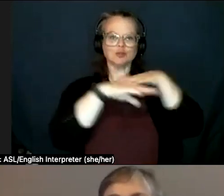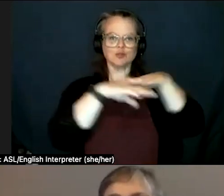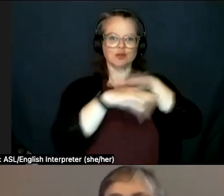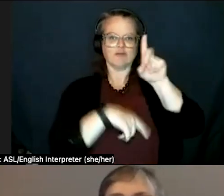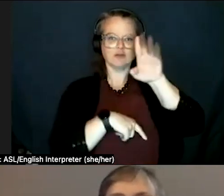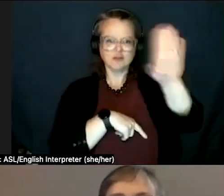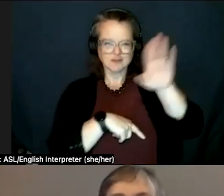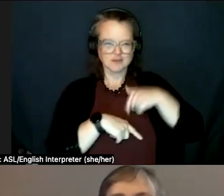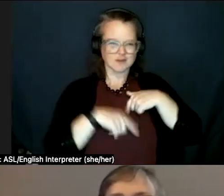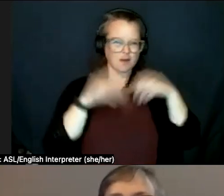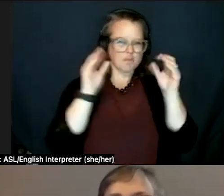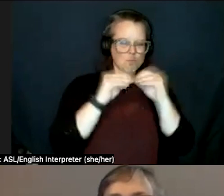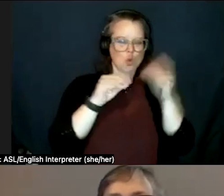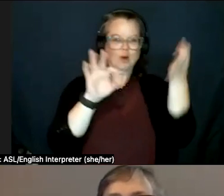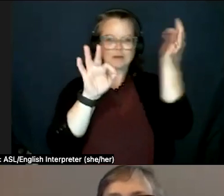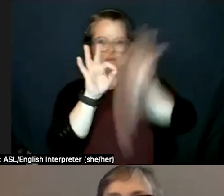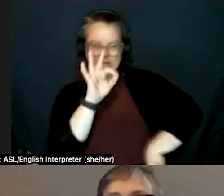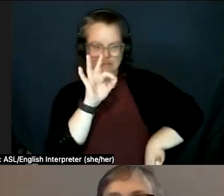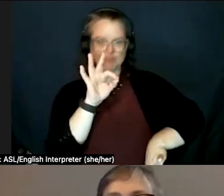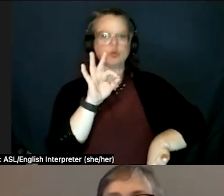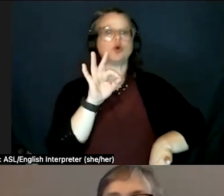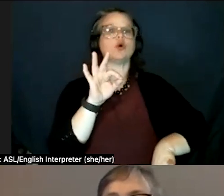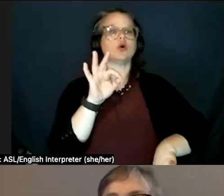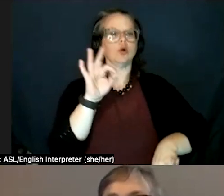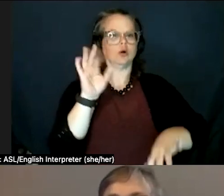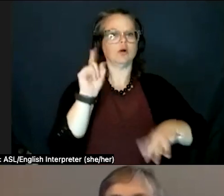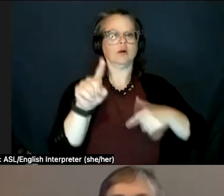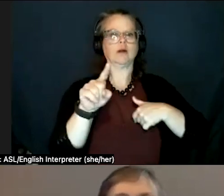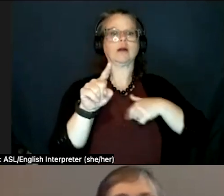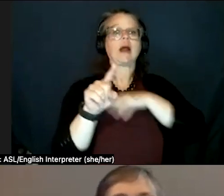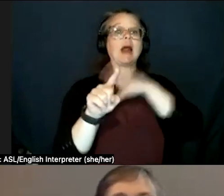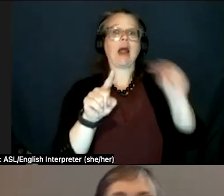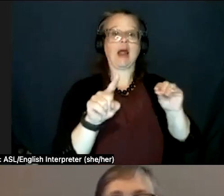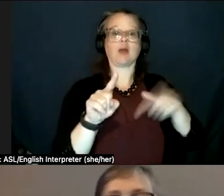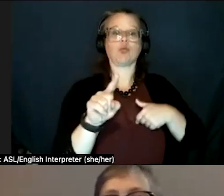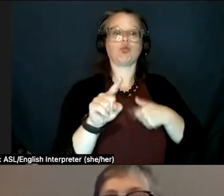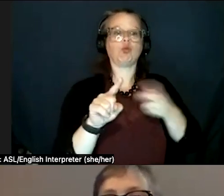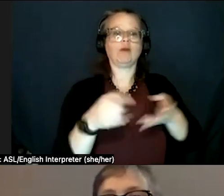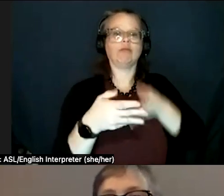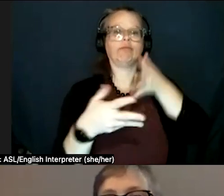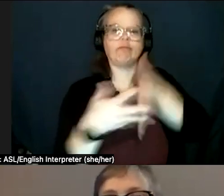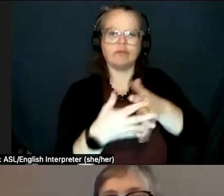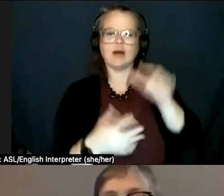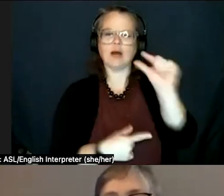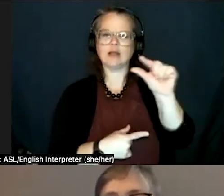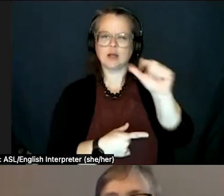And it does have an AI type query table on it. So we're just in the starting phases and nobody